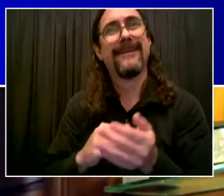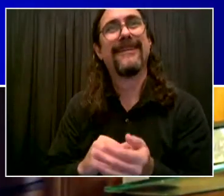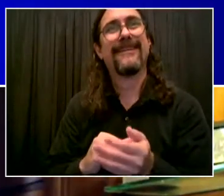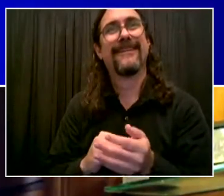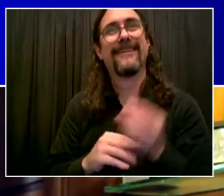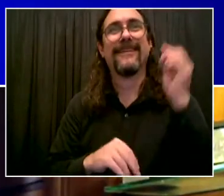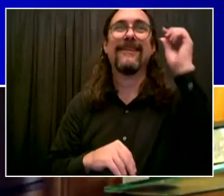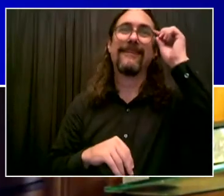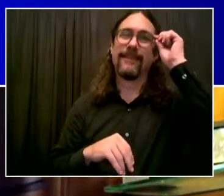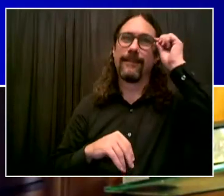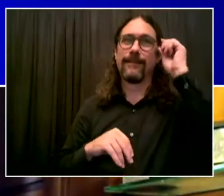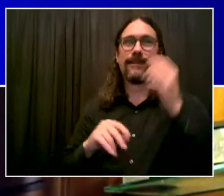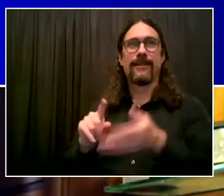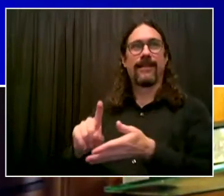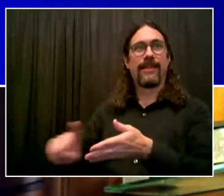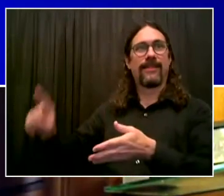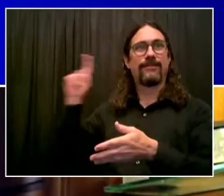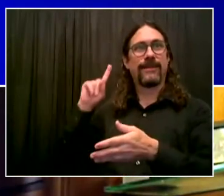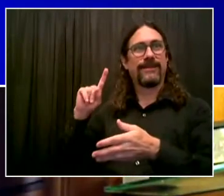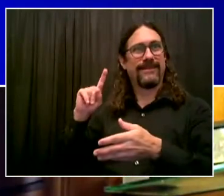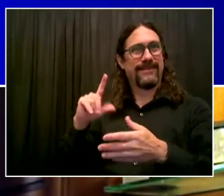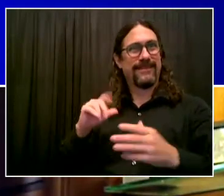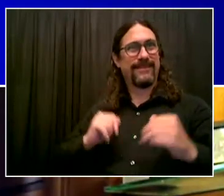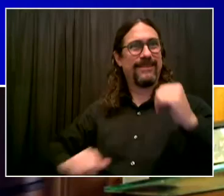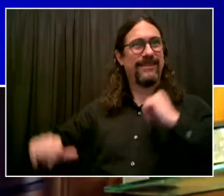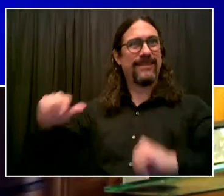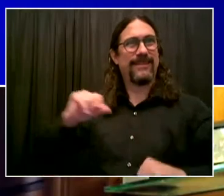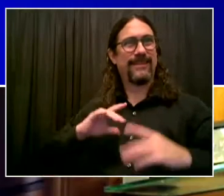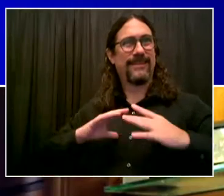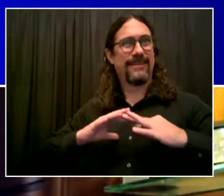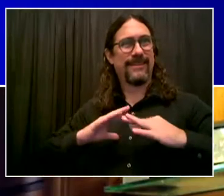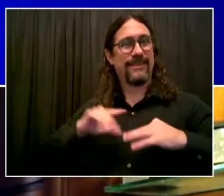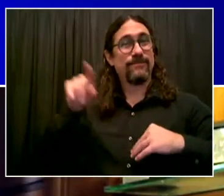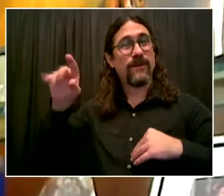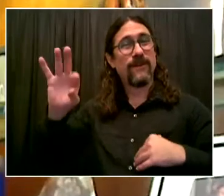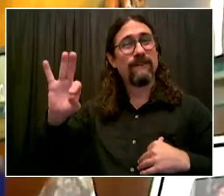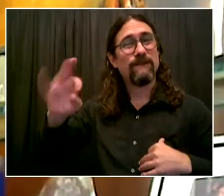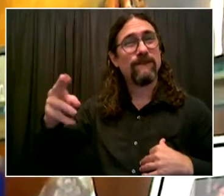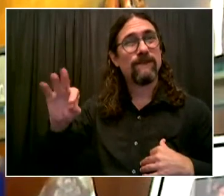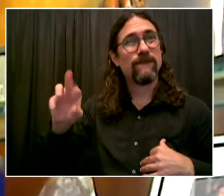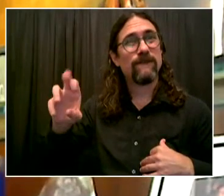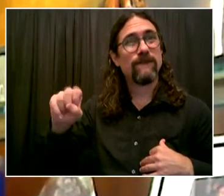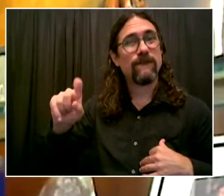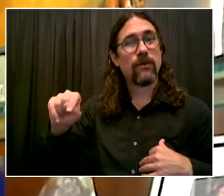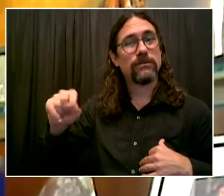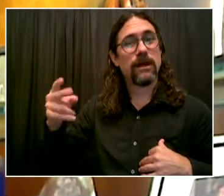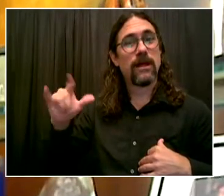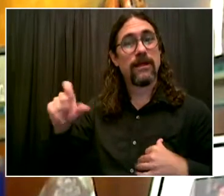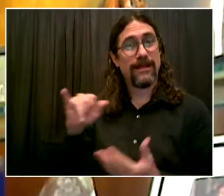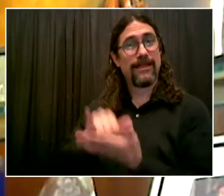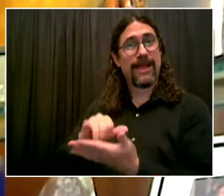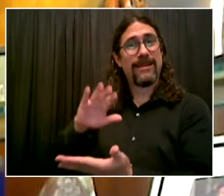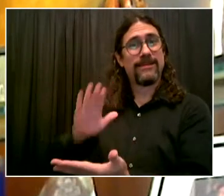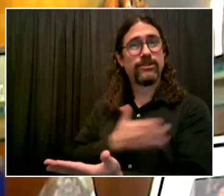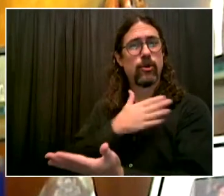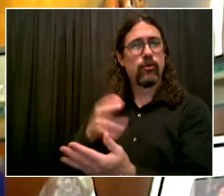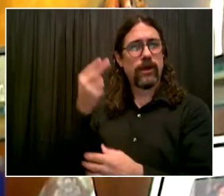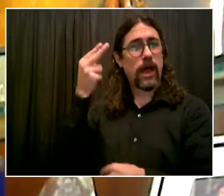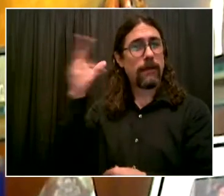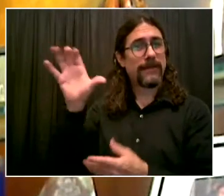MAYOR. IT'S GREAT TO SEE YOU . WE SAW YOU AT THE CONCERT AND